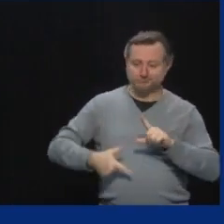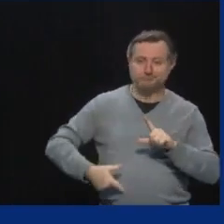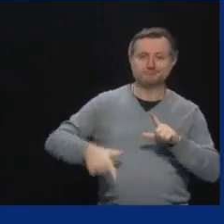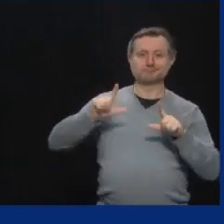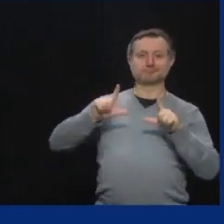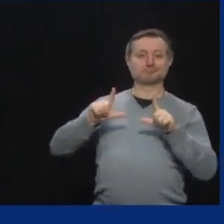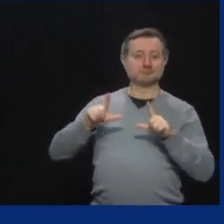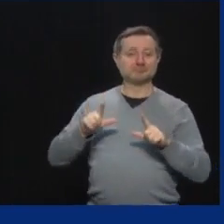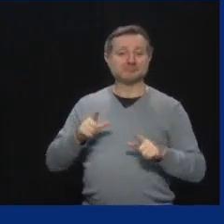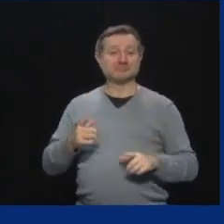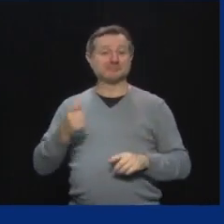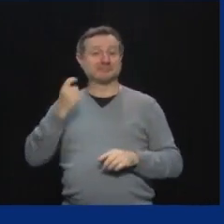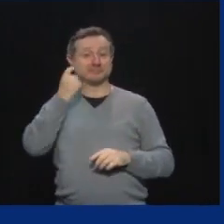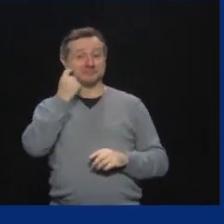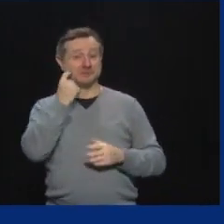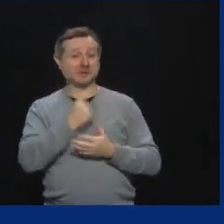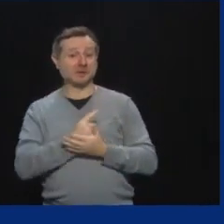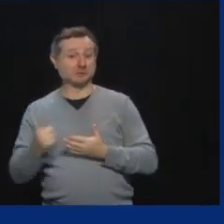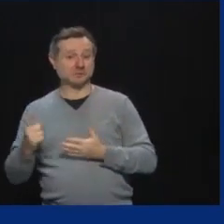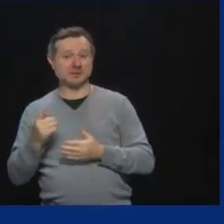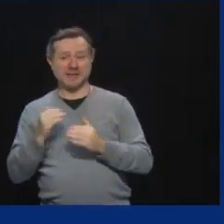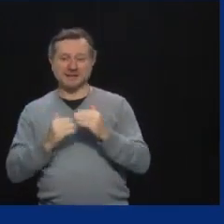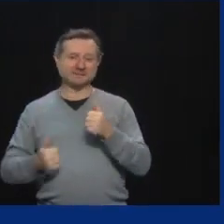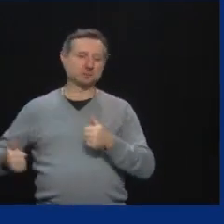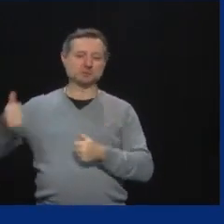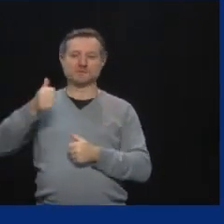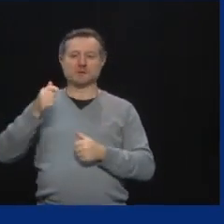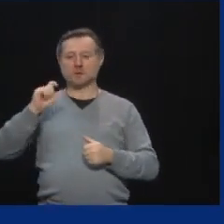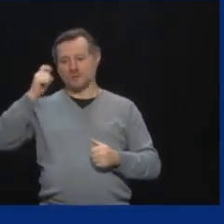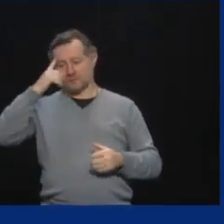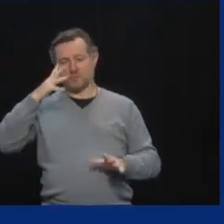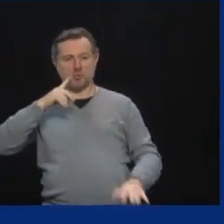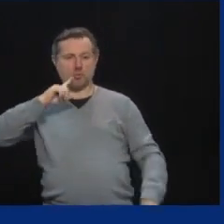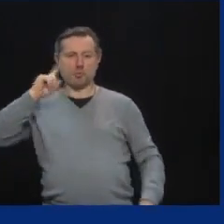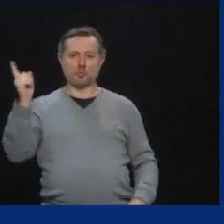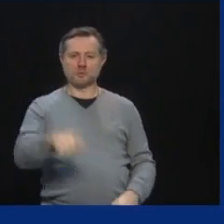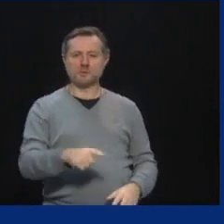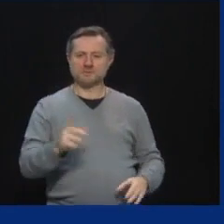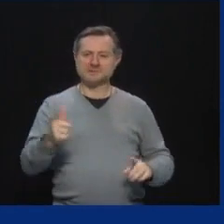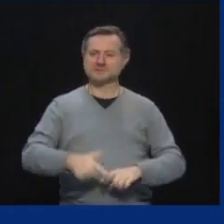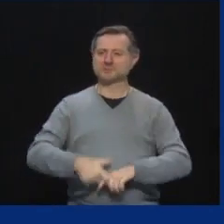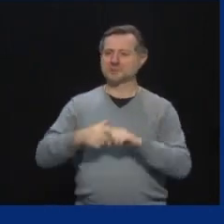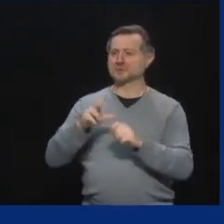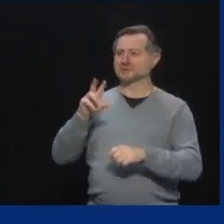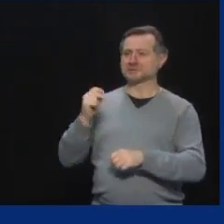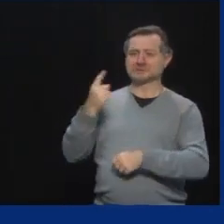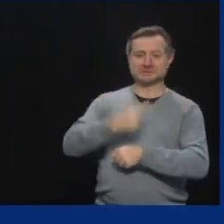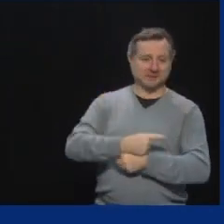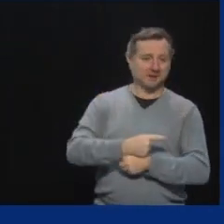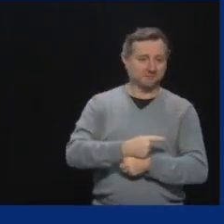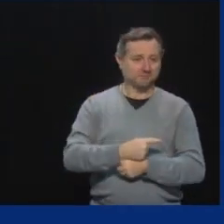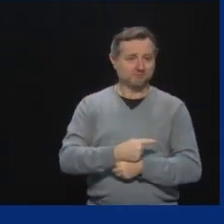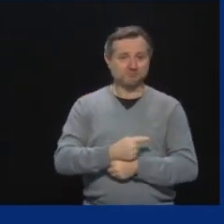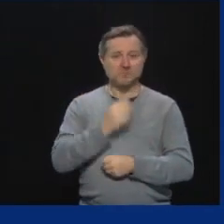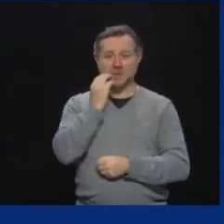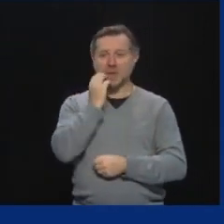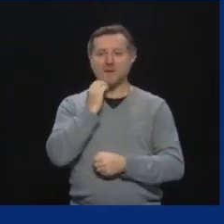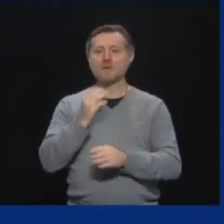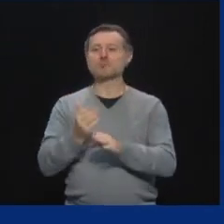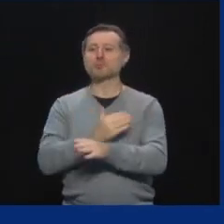order that suspended for 30 days. The requirement that there be pre authorization of the medical care for insurance purposes. And why does that